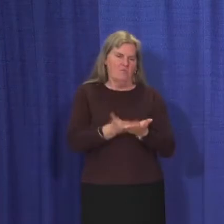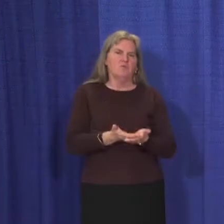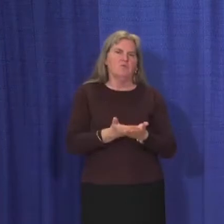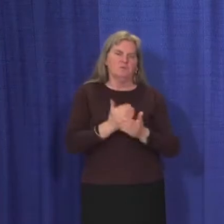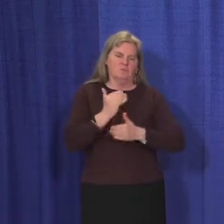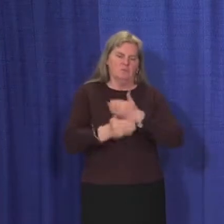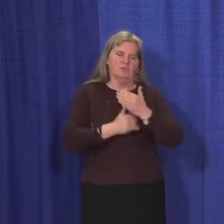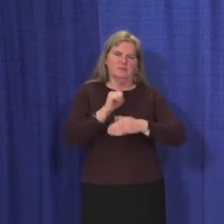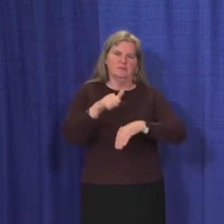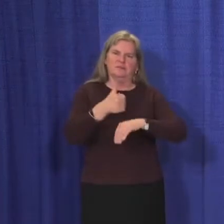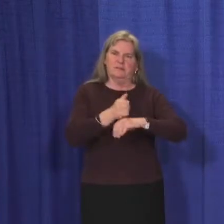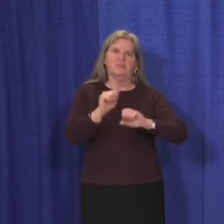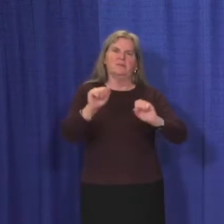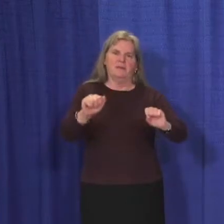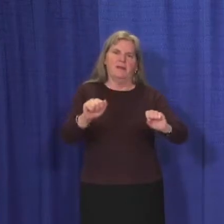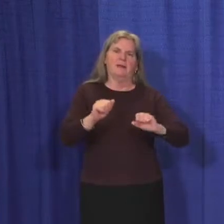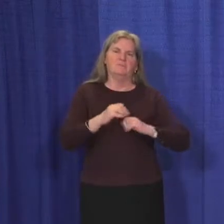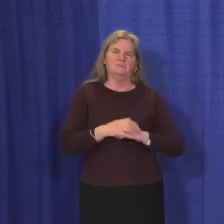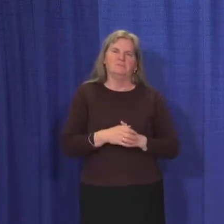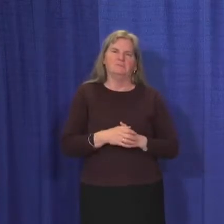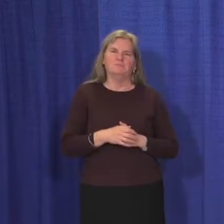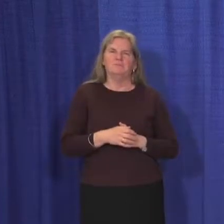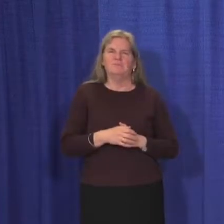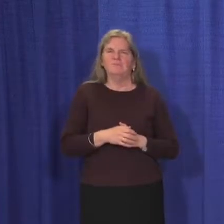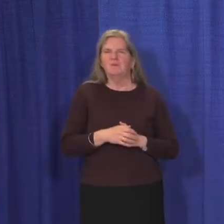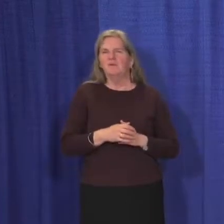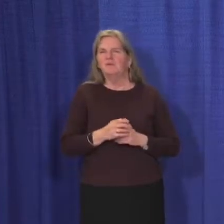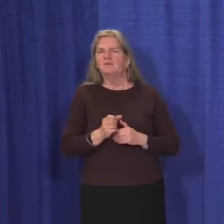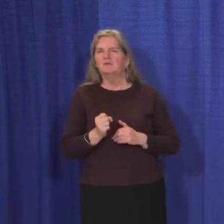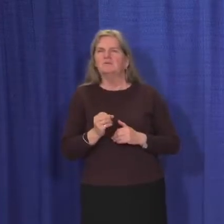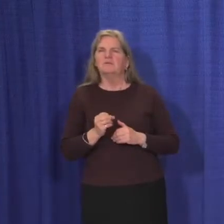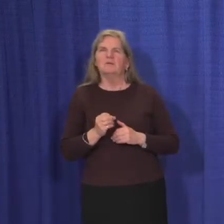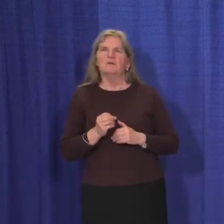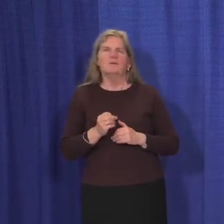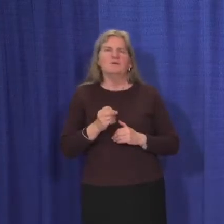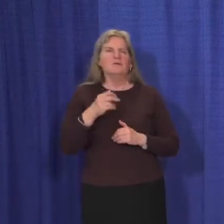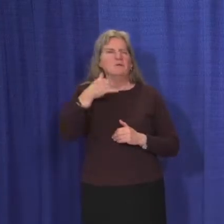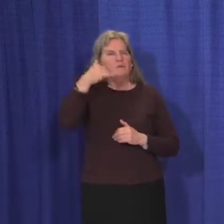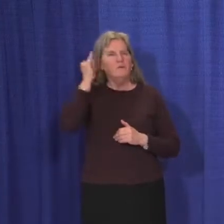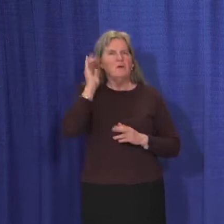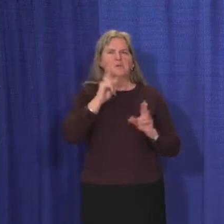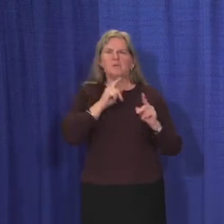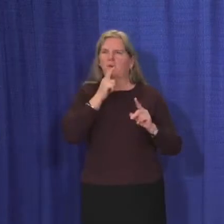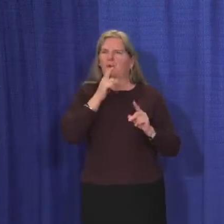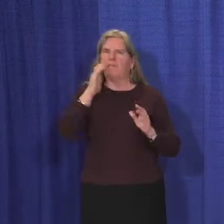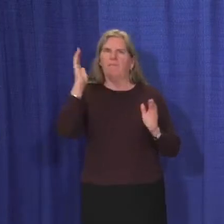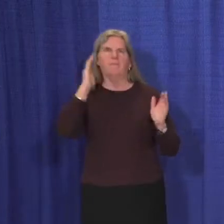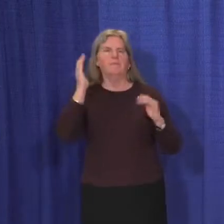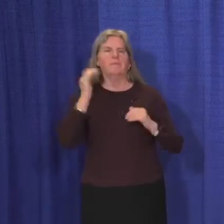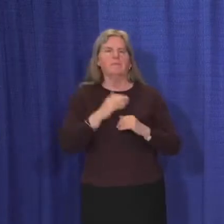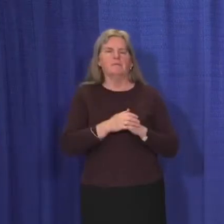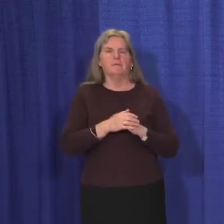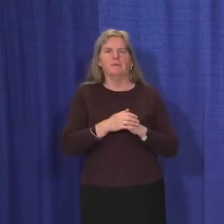verify that. They don't need -- Yukoners don't need to worry that they